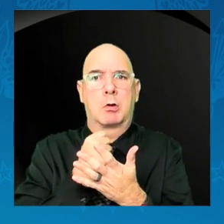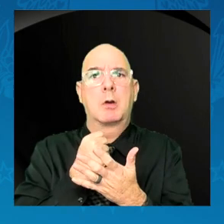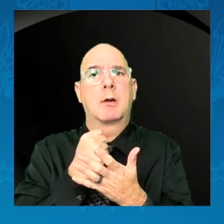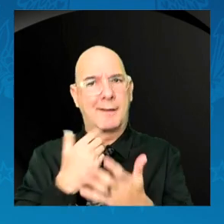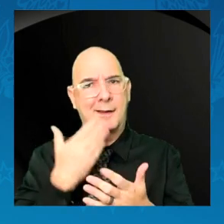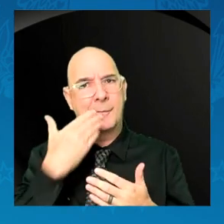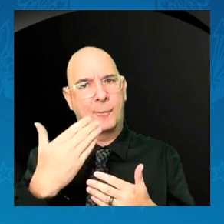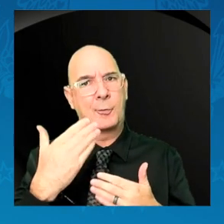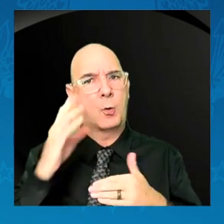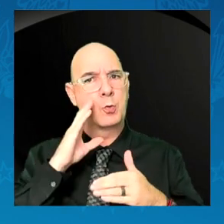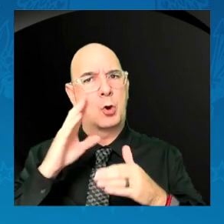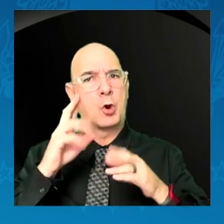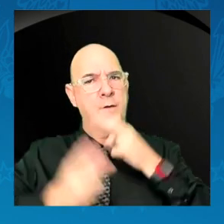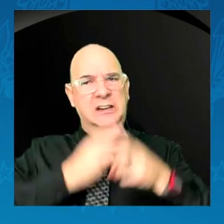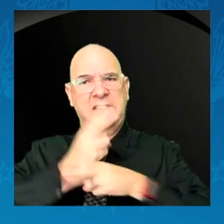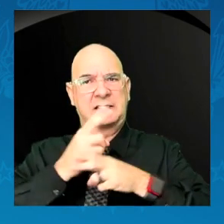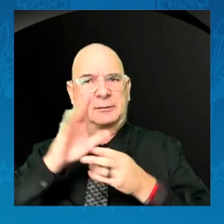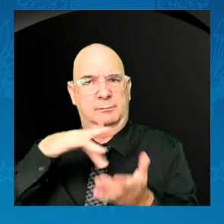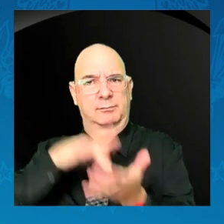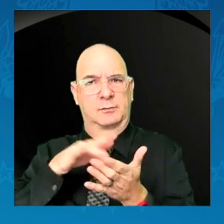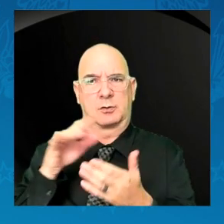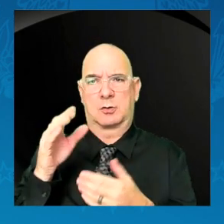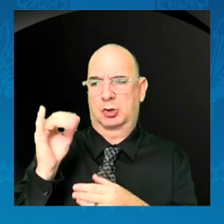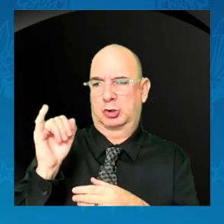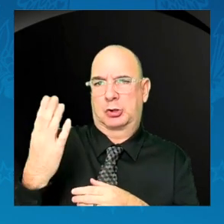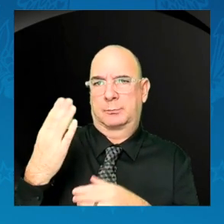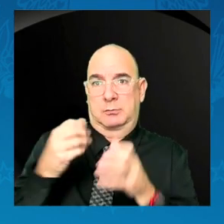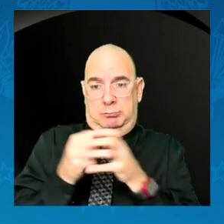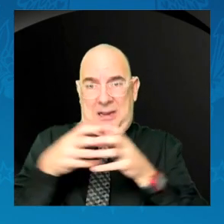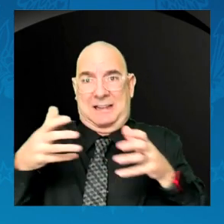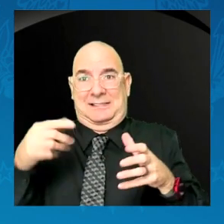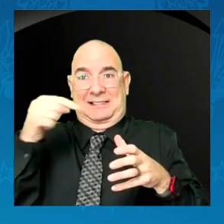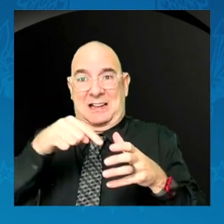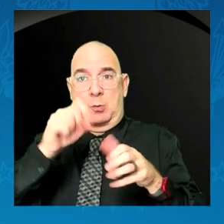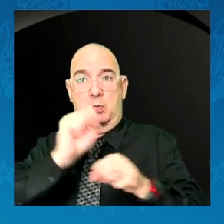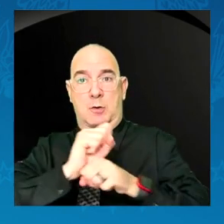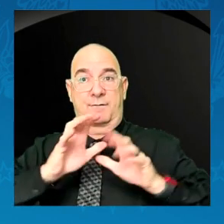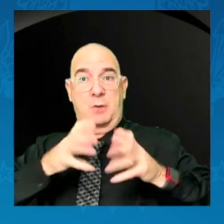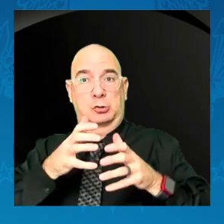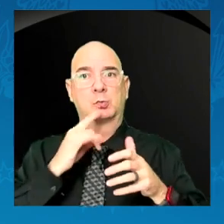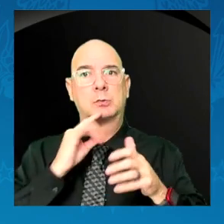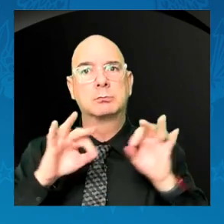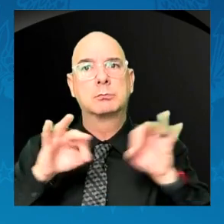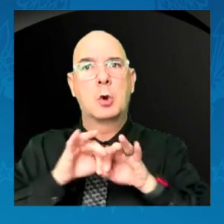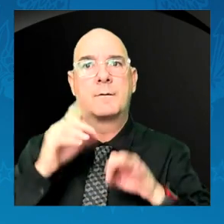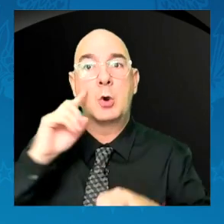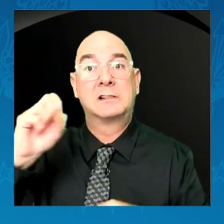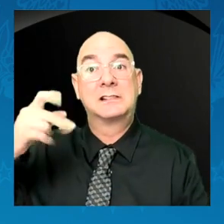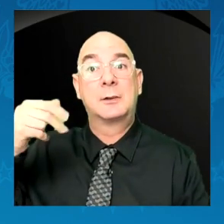while developing the workforce vital to the space industry. And the Department of Labor is really excited to be at the table for these conversations. So thank you for having us.